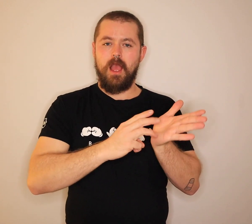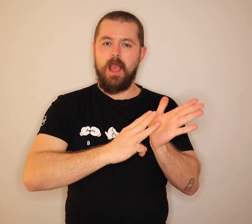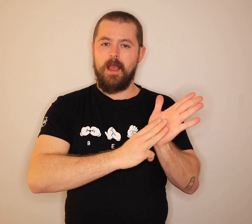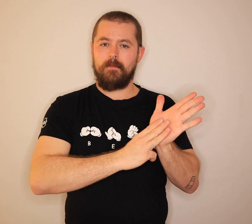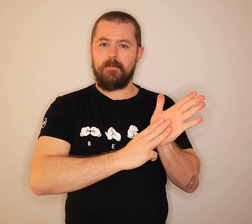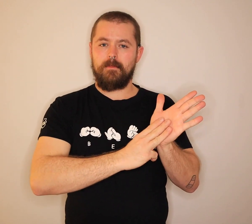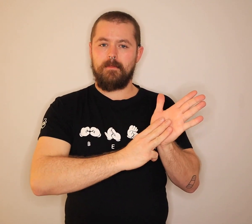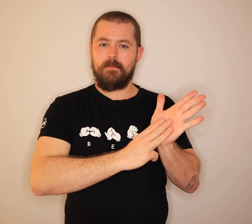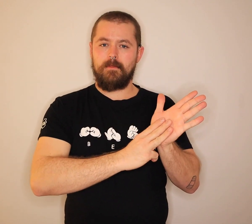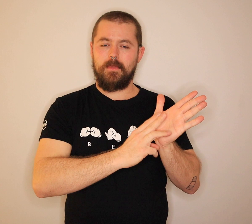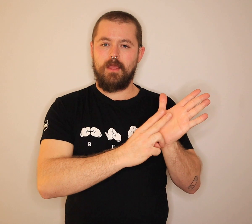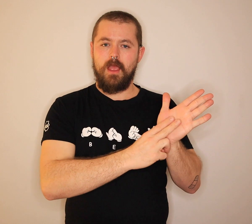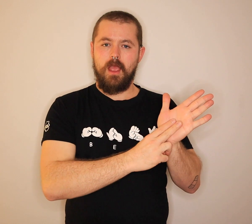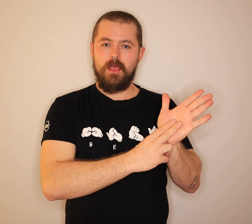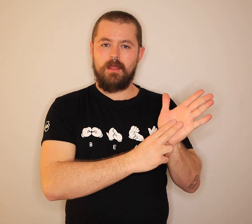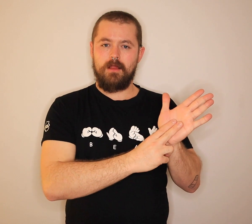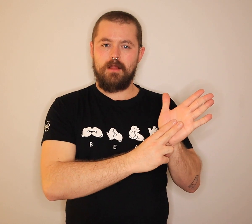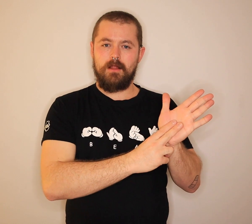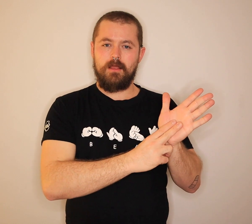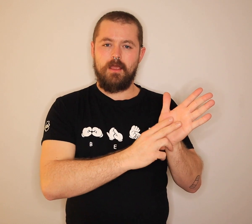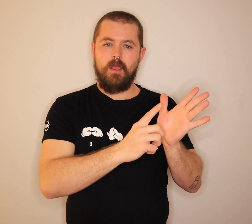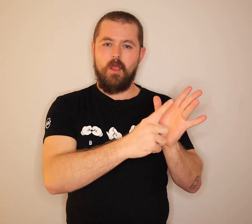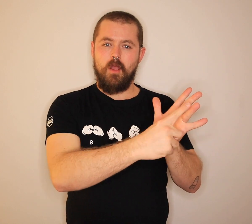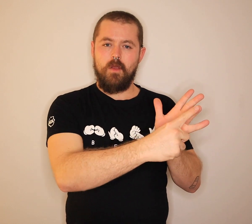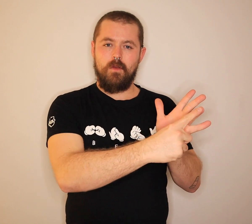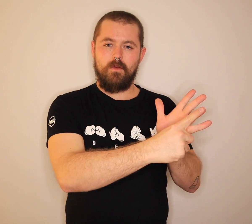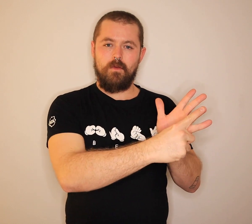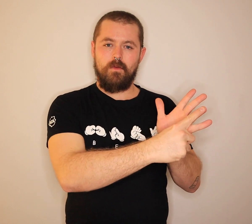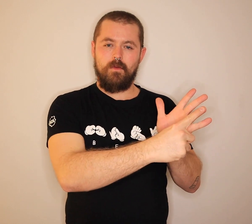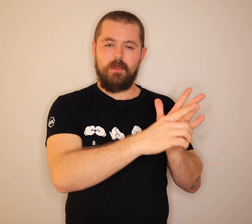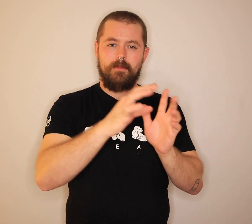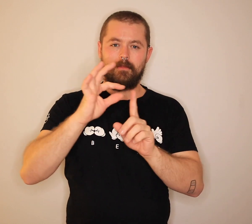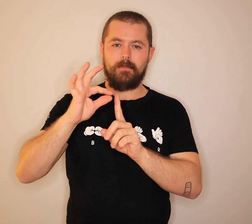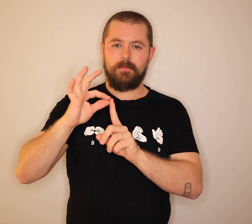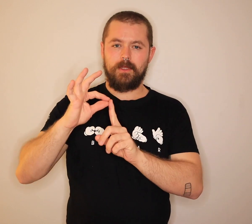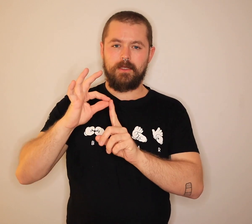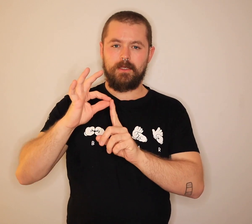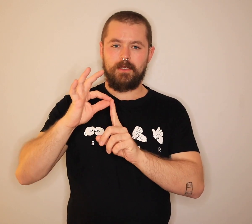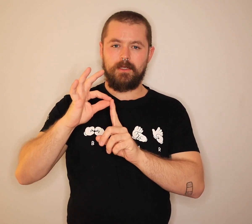Fingerspelling: M... N... O... P...